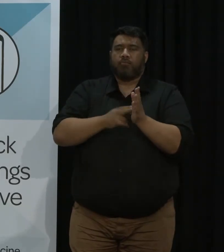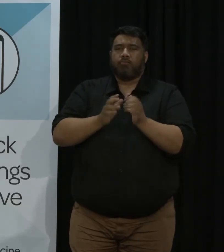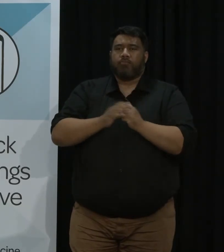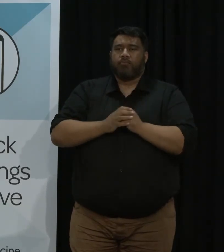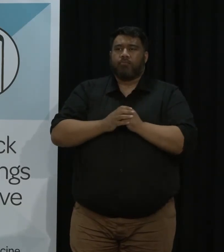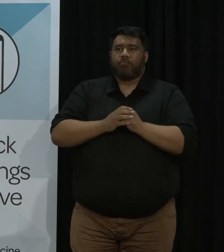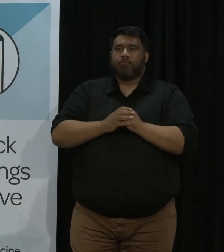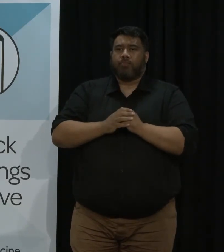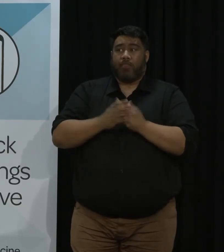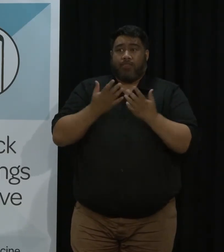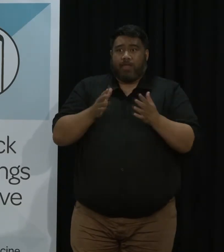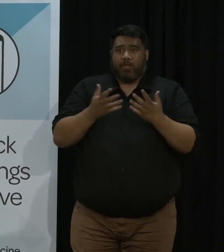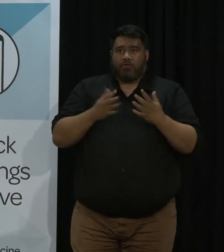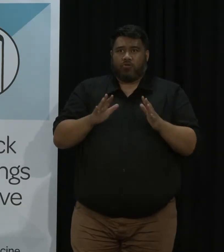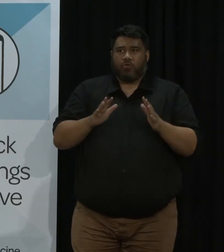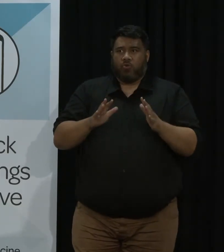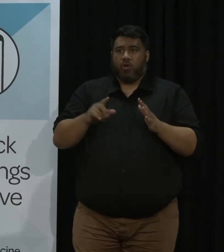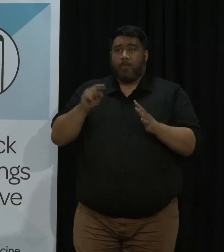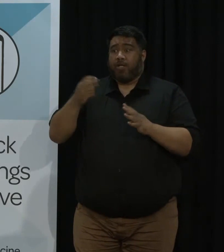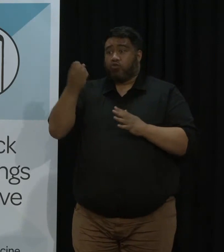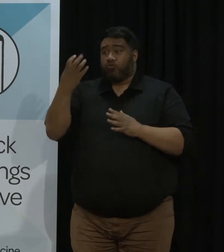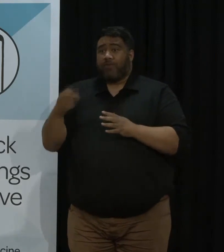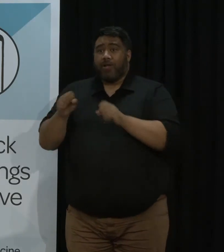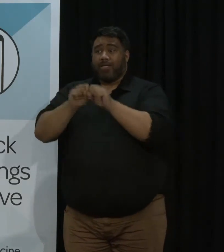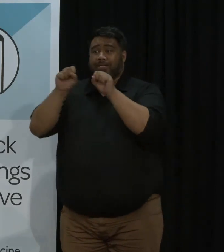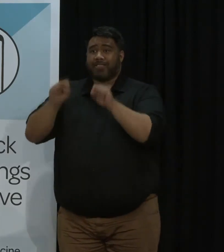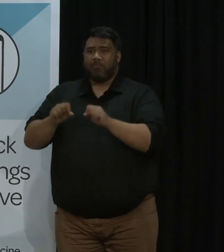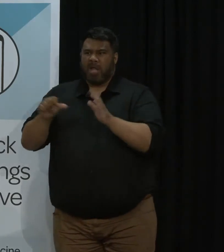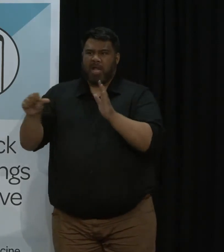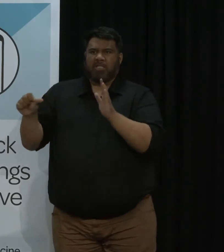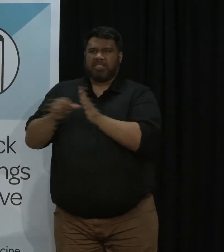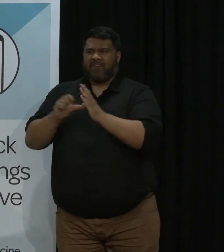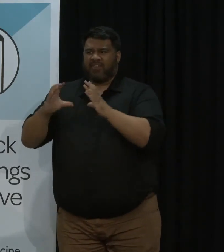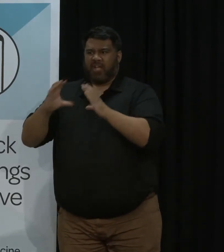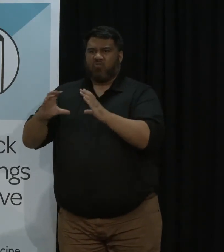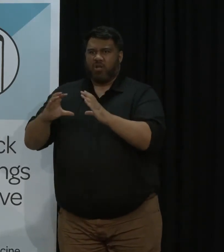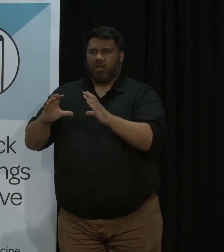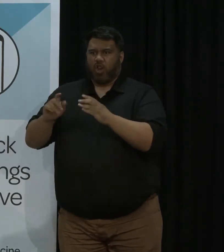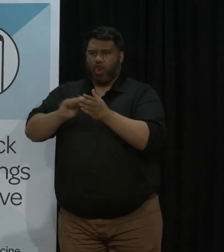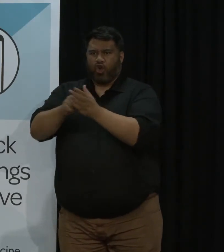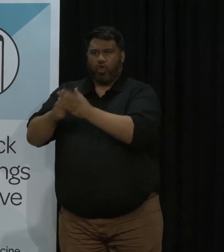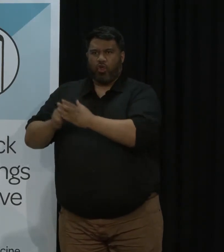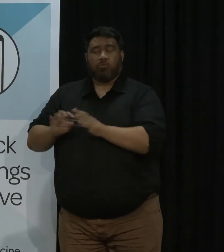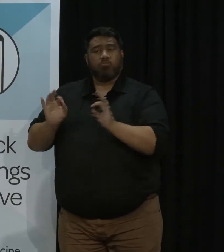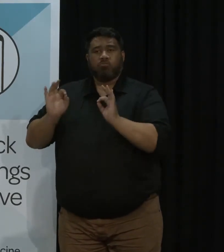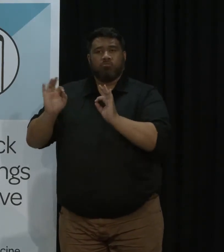place until the middle of January. But other than that,